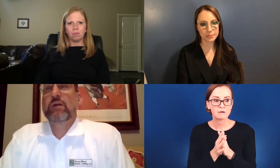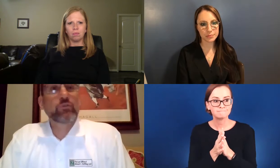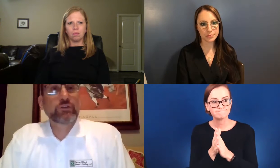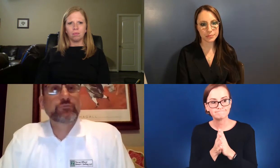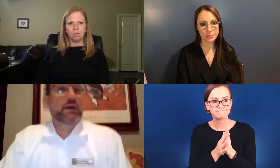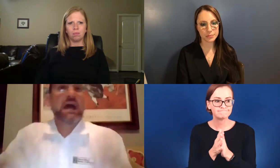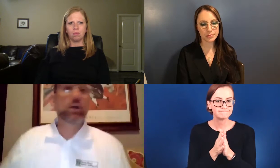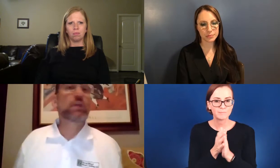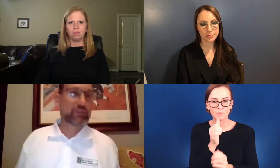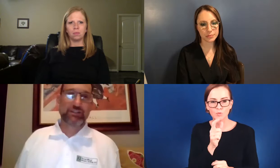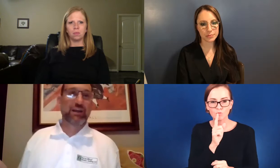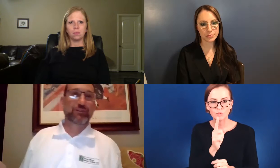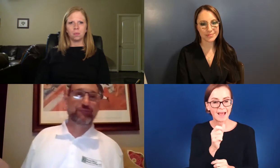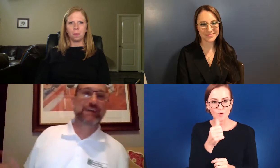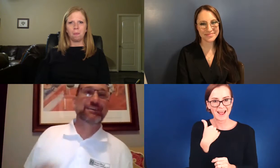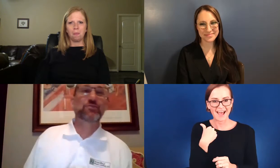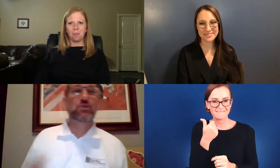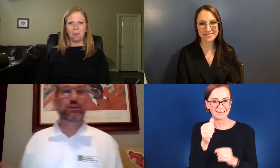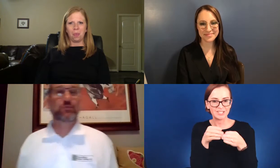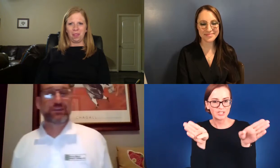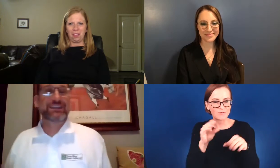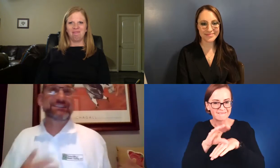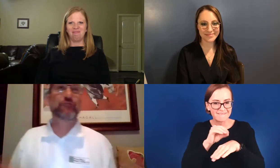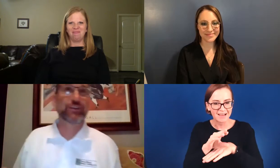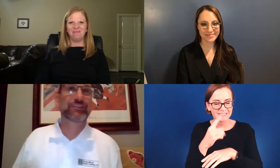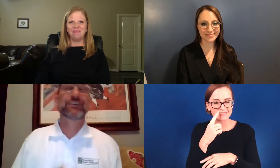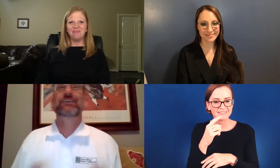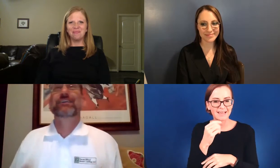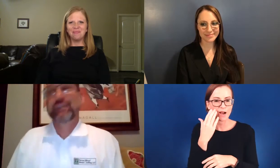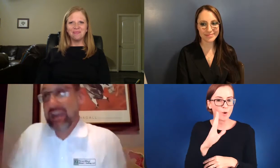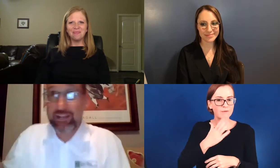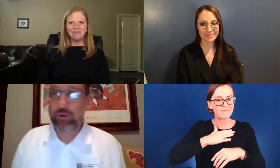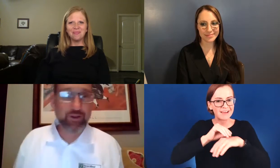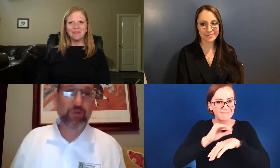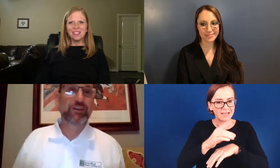And I'm not really, I don't have any general advice, I don't know that it would be any different than anyone going,